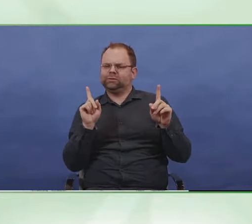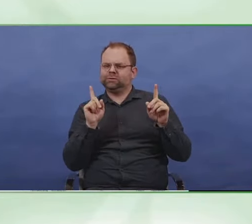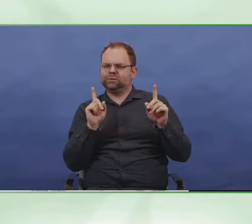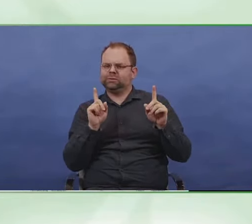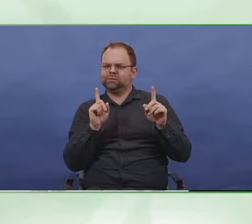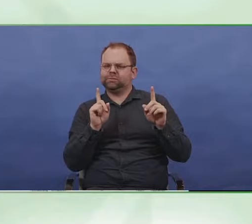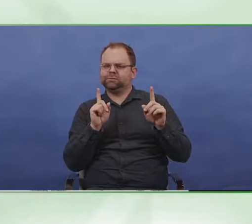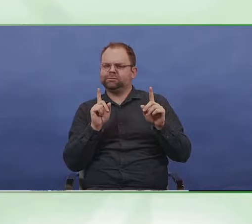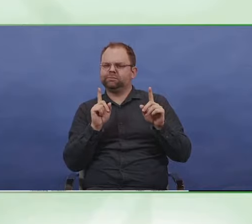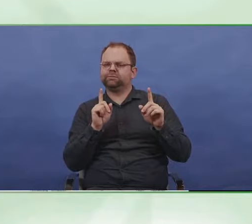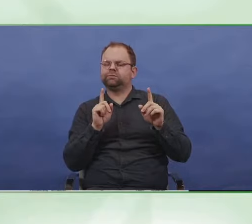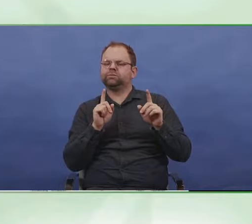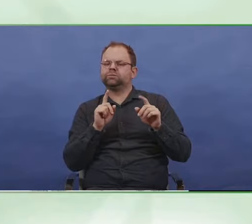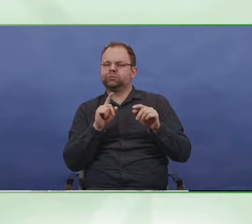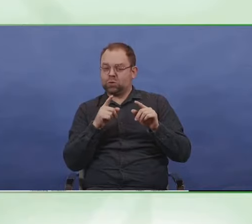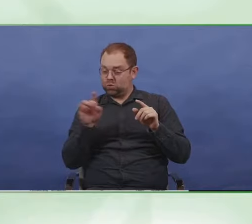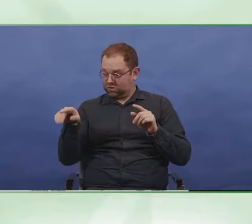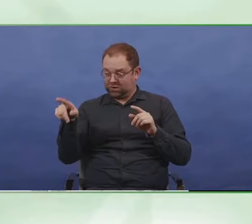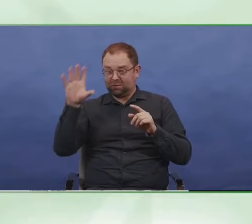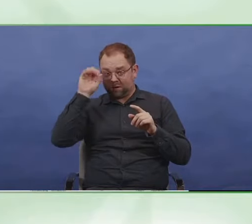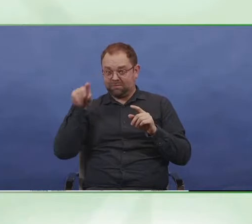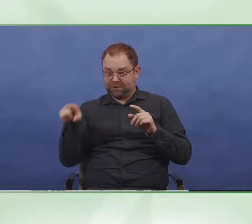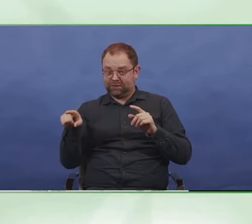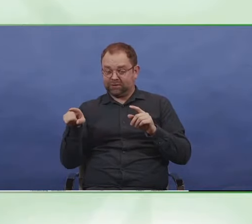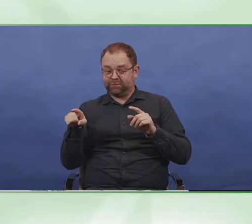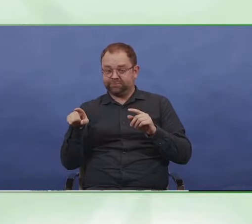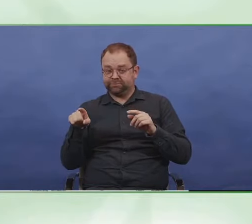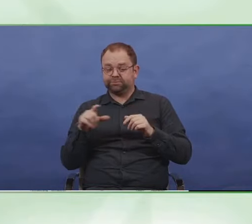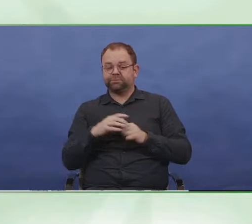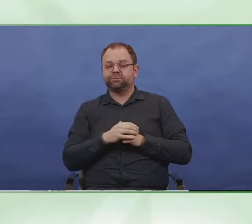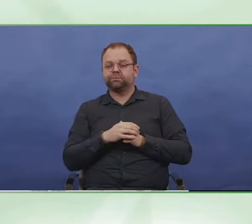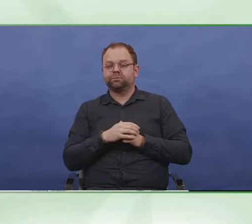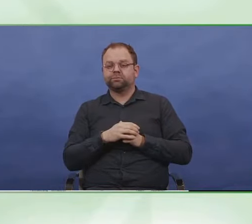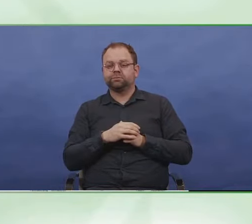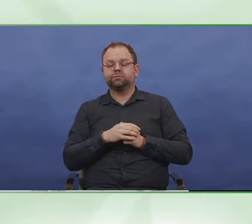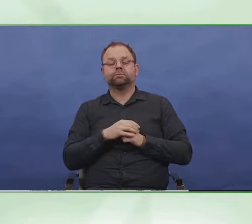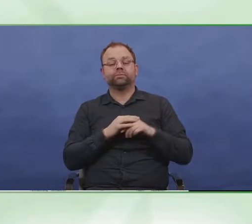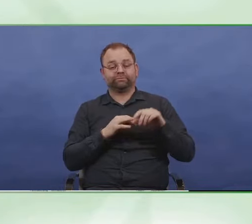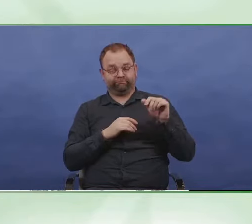process of how we engage and incorporate them into their design.